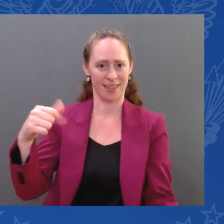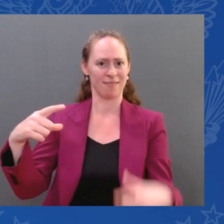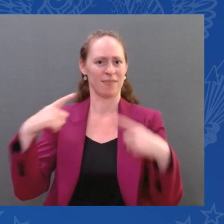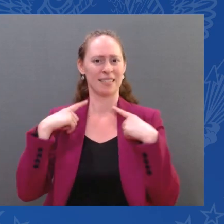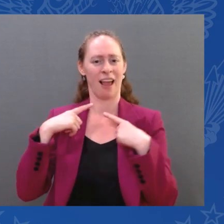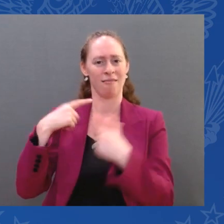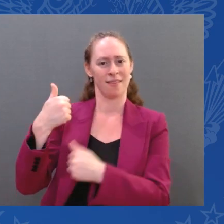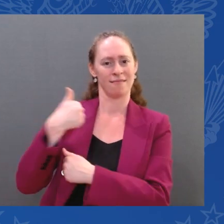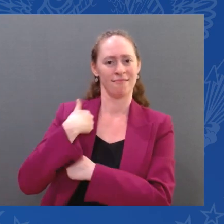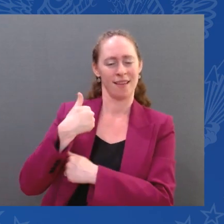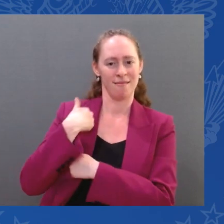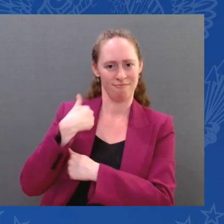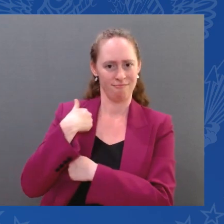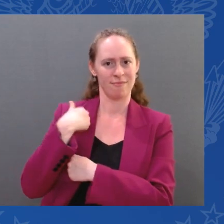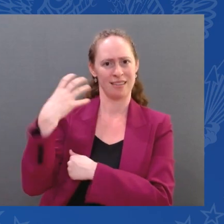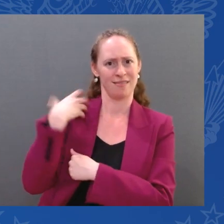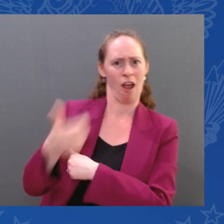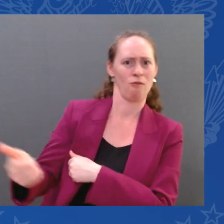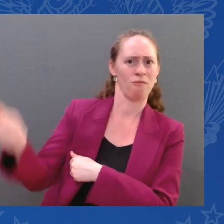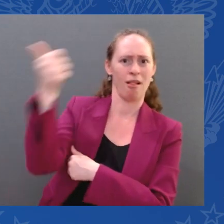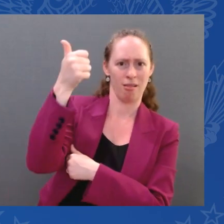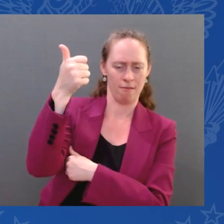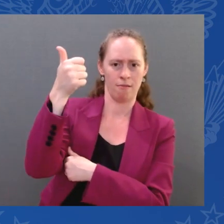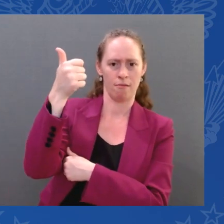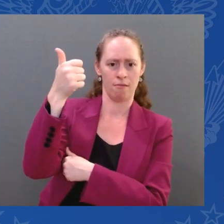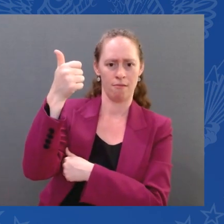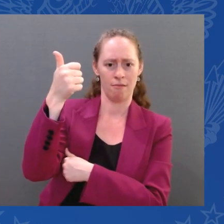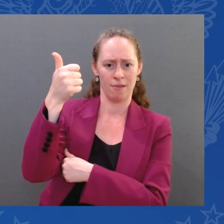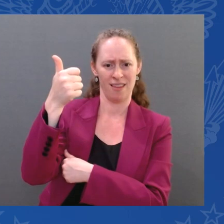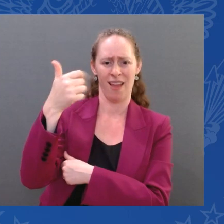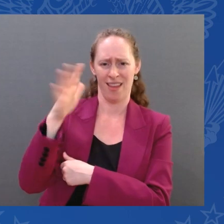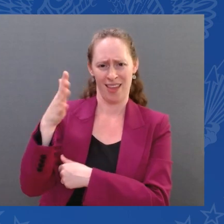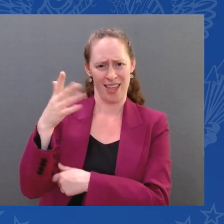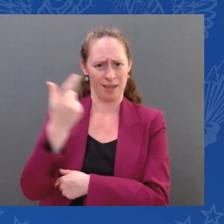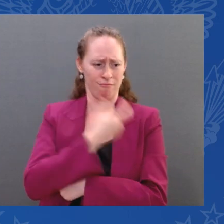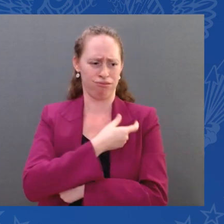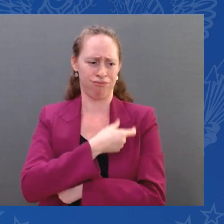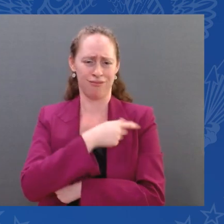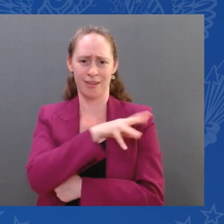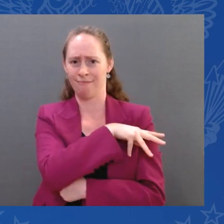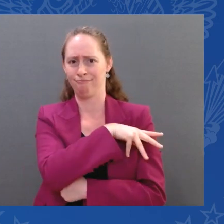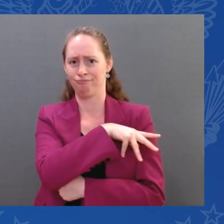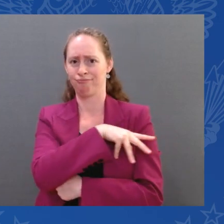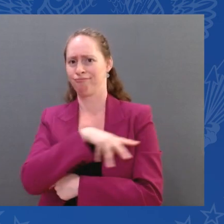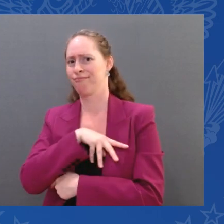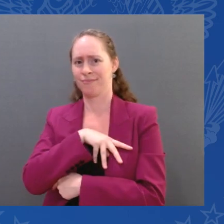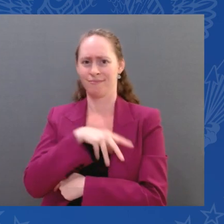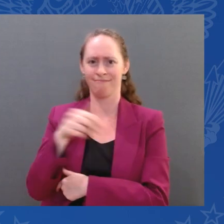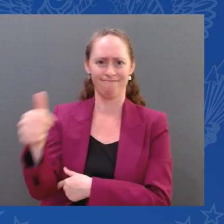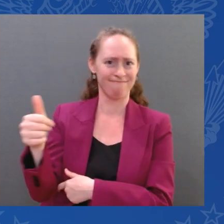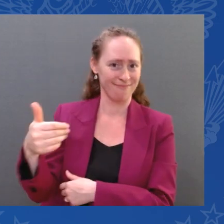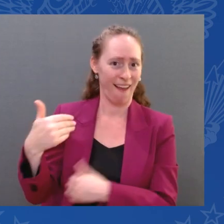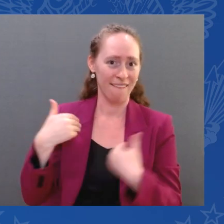of the United States military, enlisting in the 1950s. Over the next 28 years, she would serve in Vietnam,